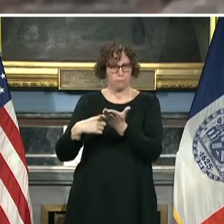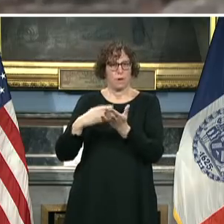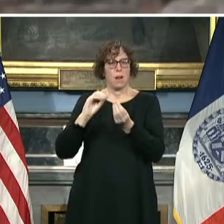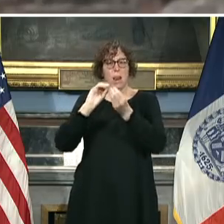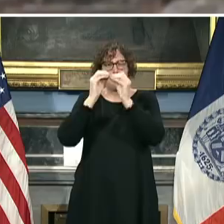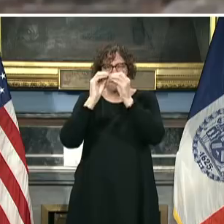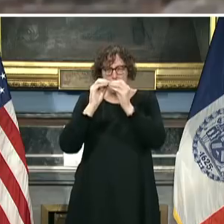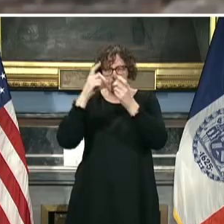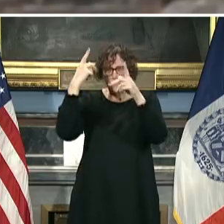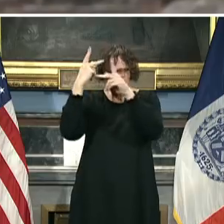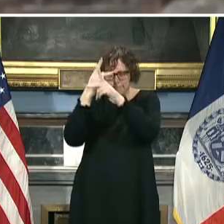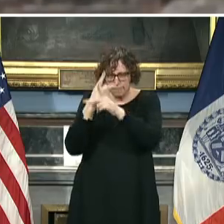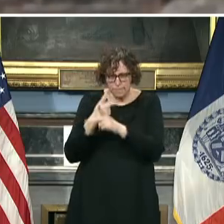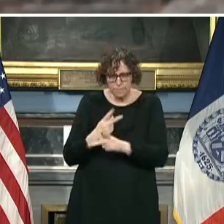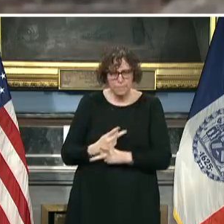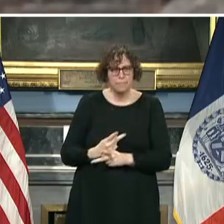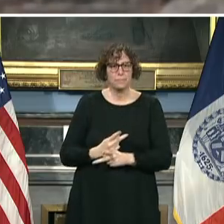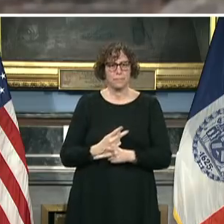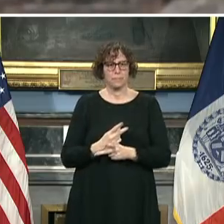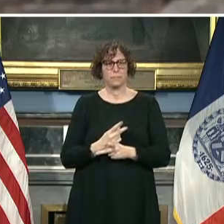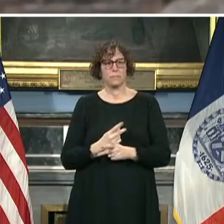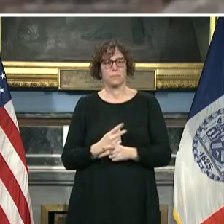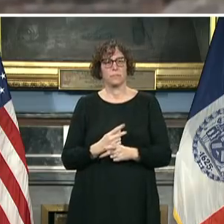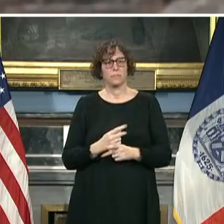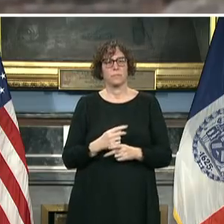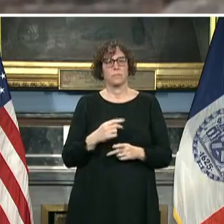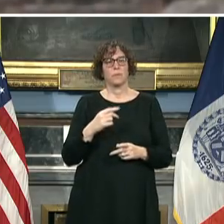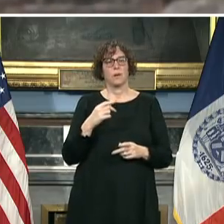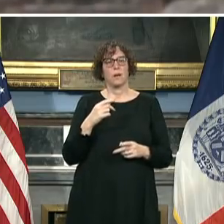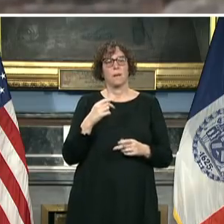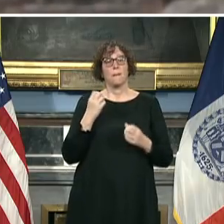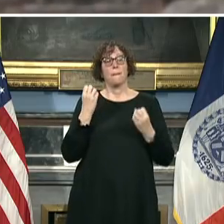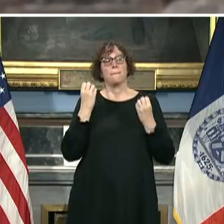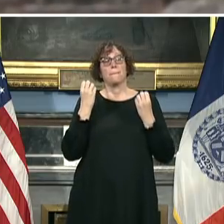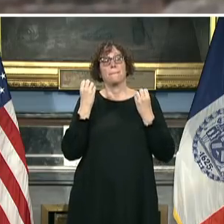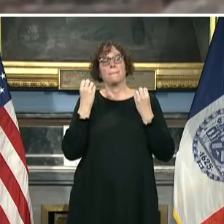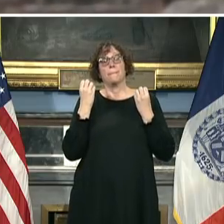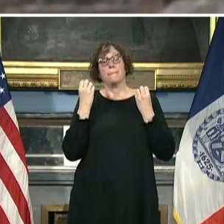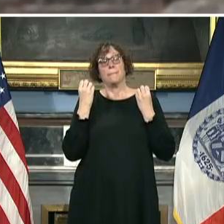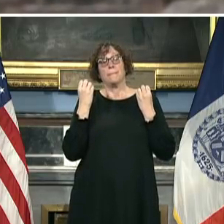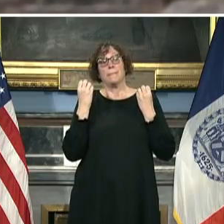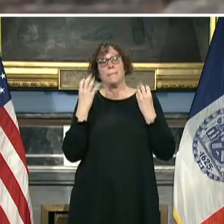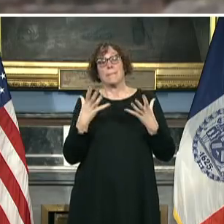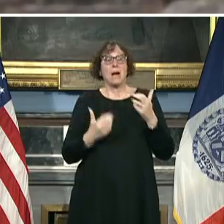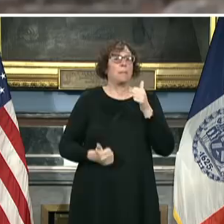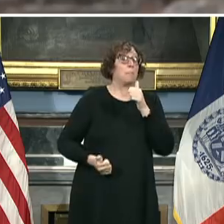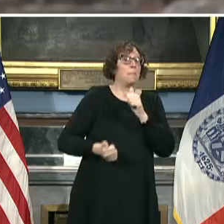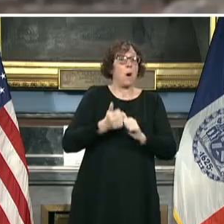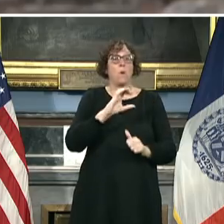WHICH HAS GOTTEN VERY STRONG. I'M GOING TO SAY IT AGAIN. REMEMBER, THE VAST MAJORI OTYF